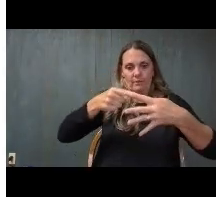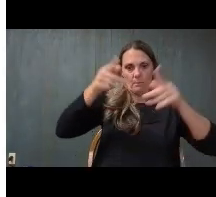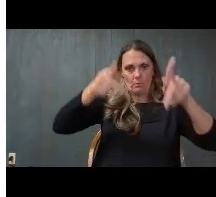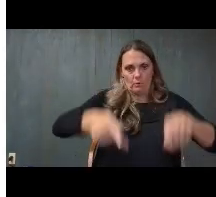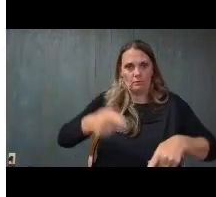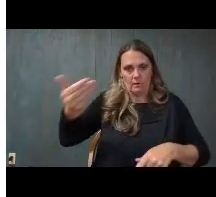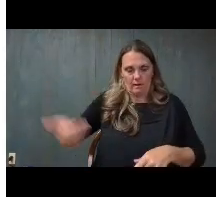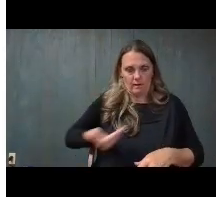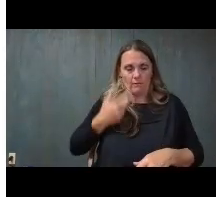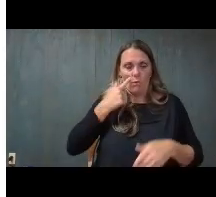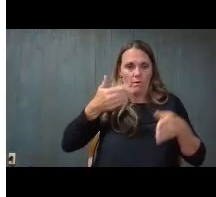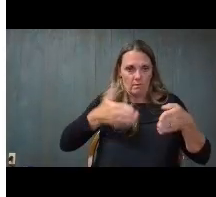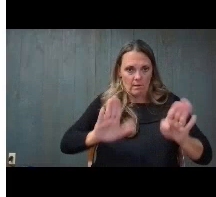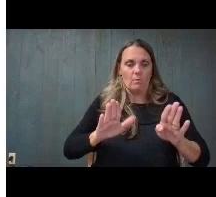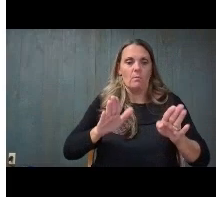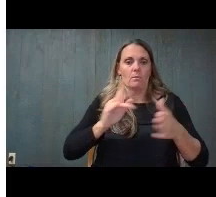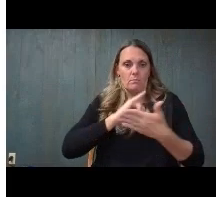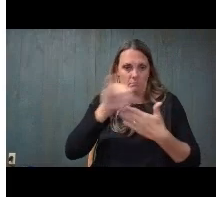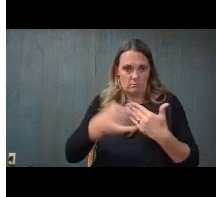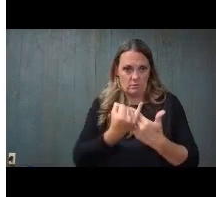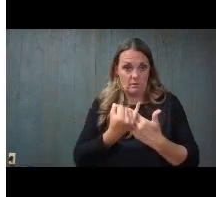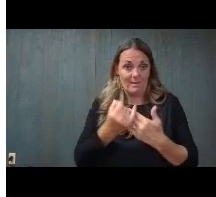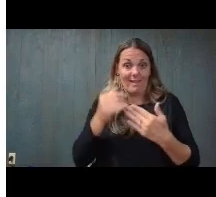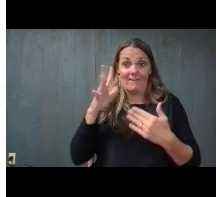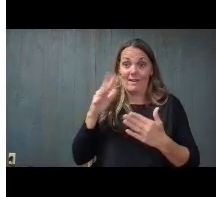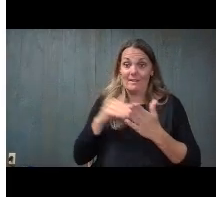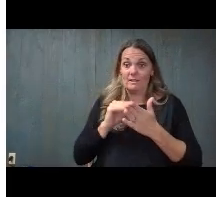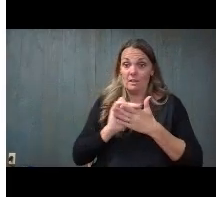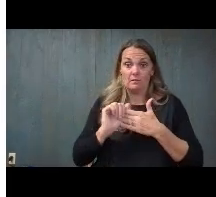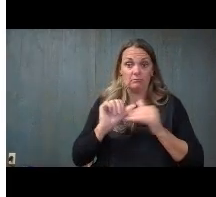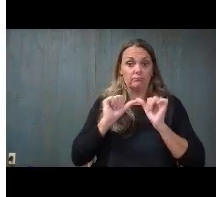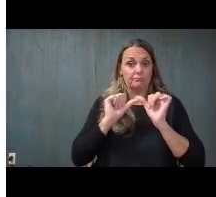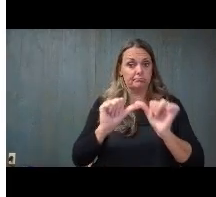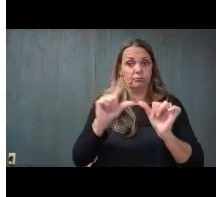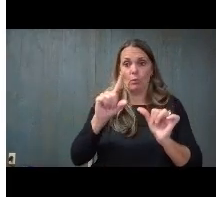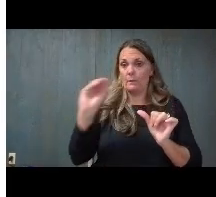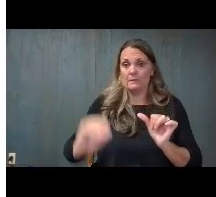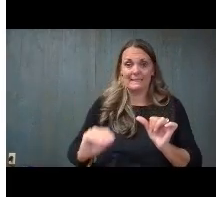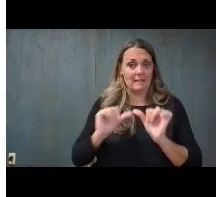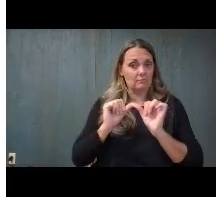through the project. This number stays at 100% each year, and so do